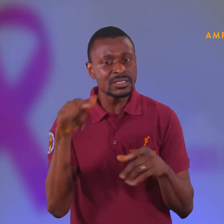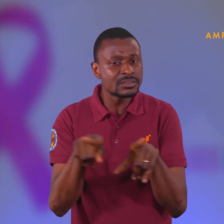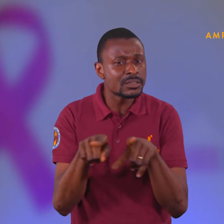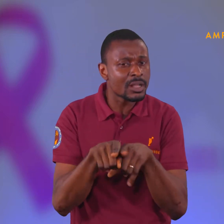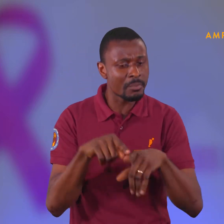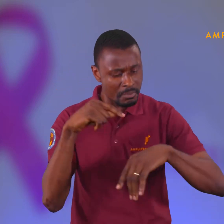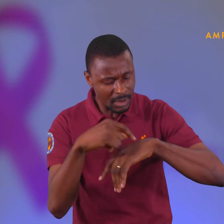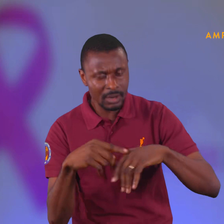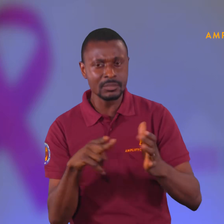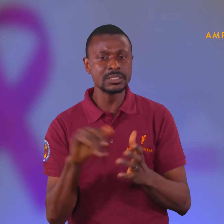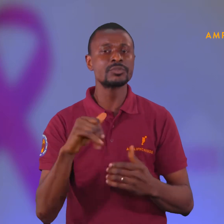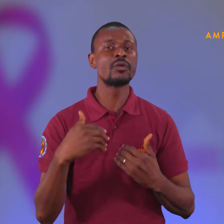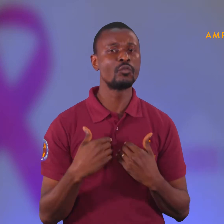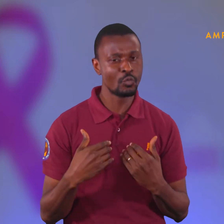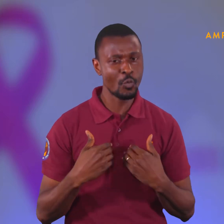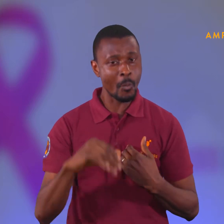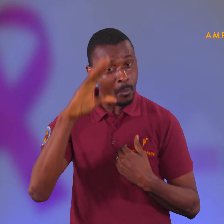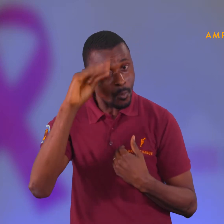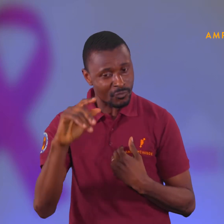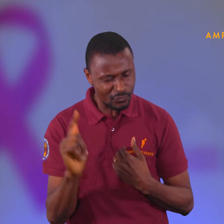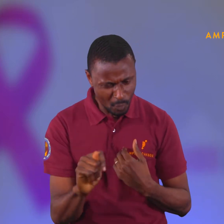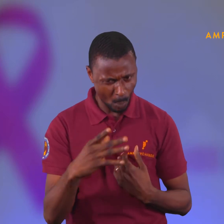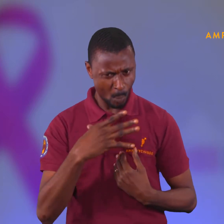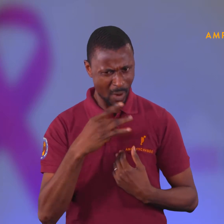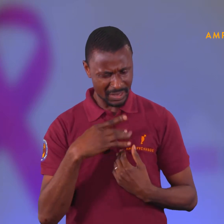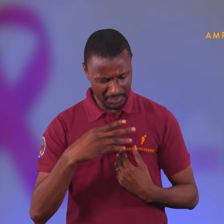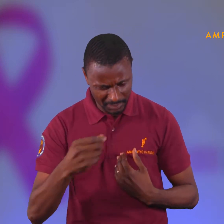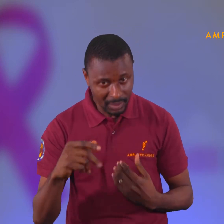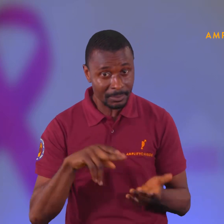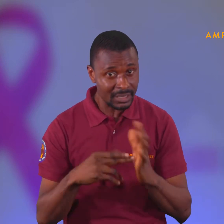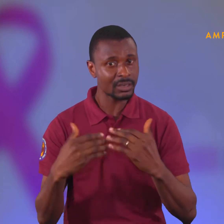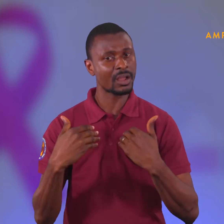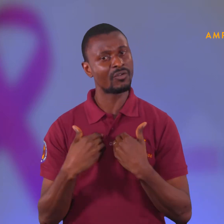Some women also experience sores around their genitals. Some men also experience whitish discharge from their penis.